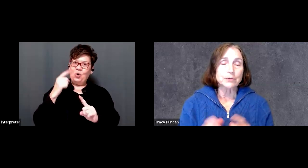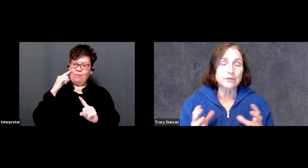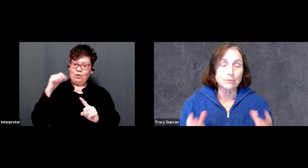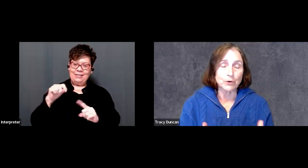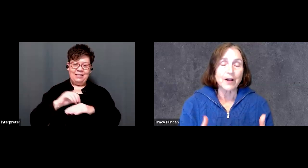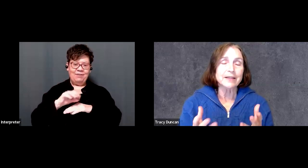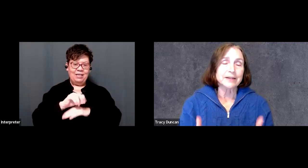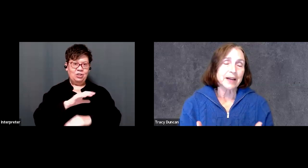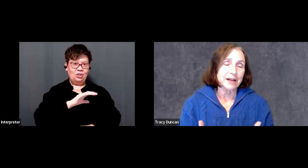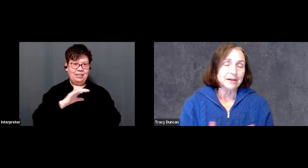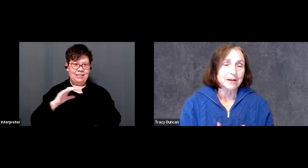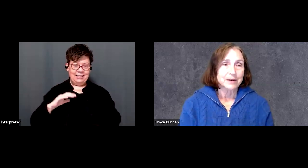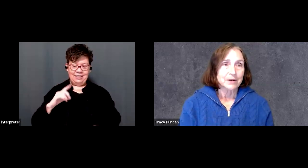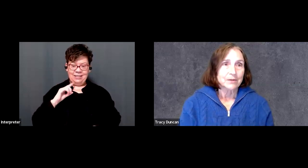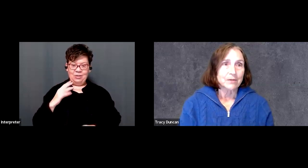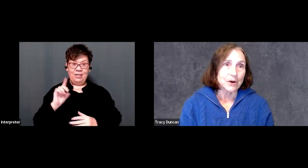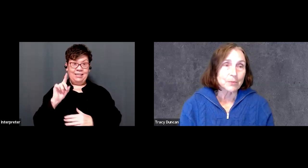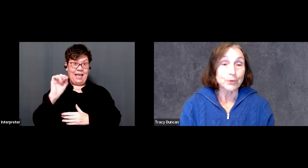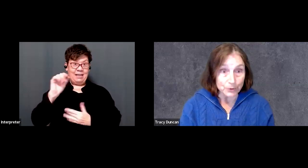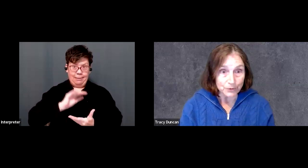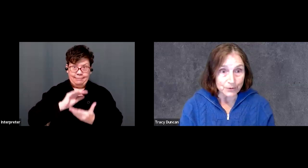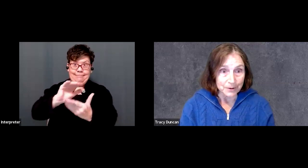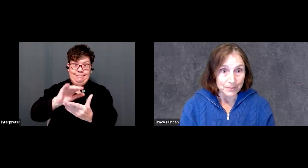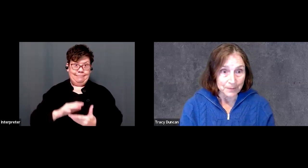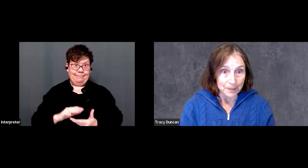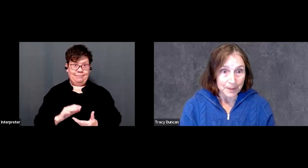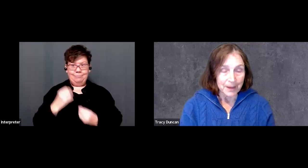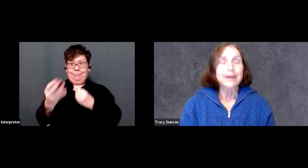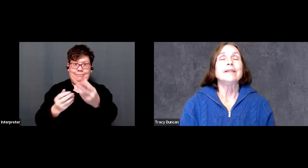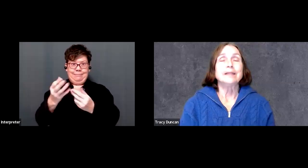to provide the data or proof